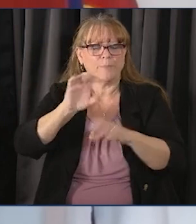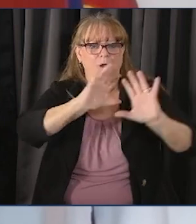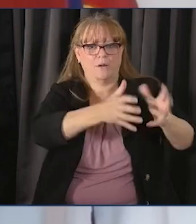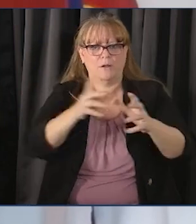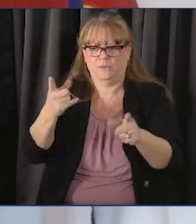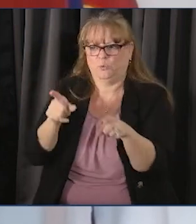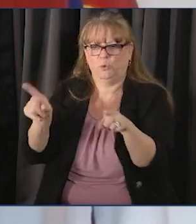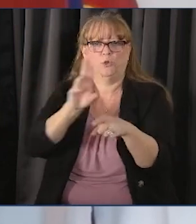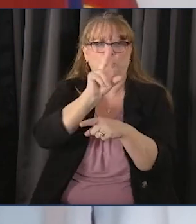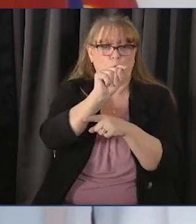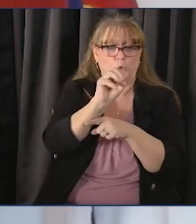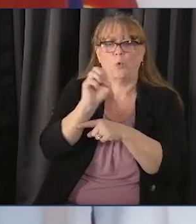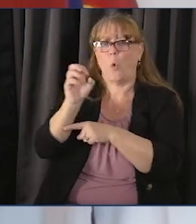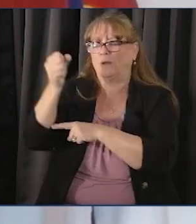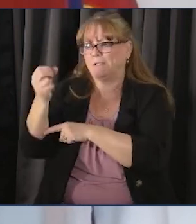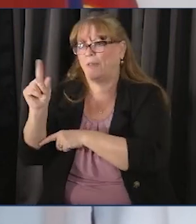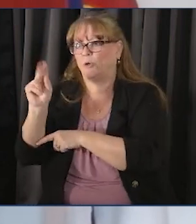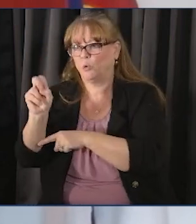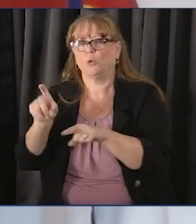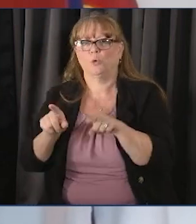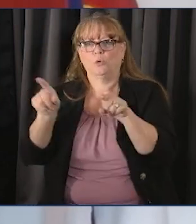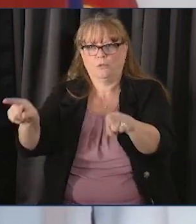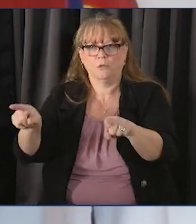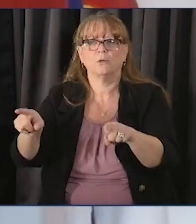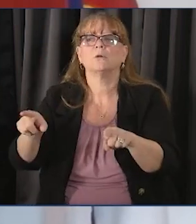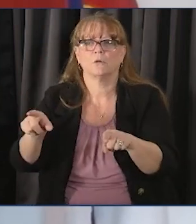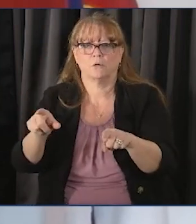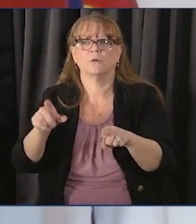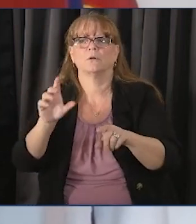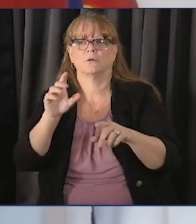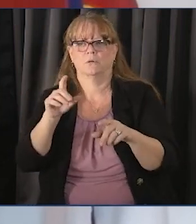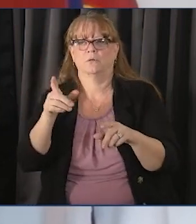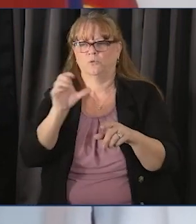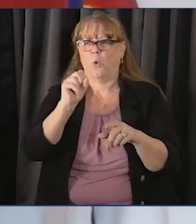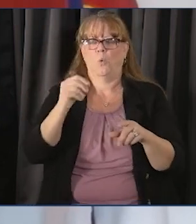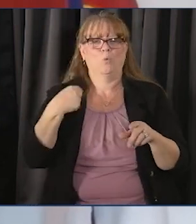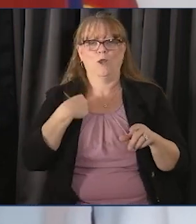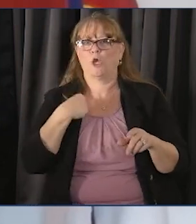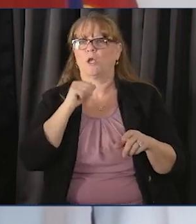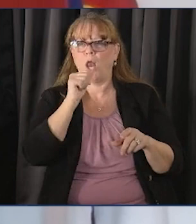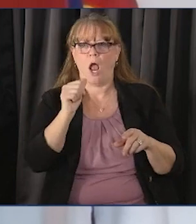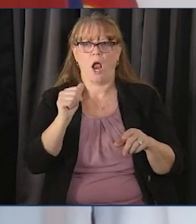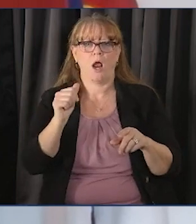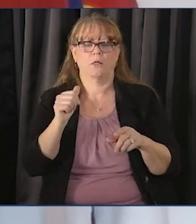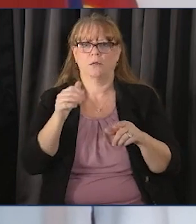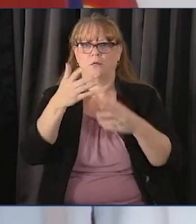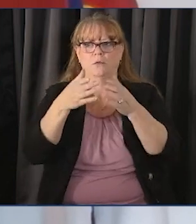on national heritage or citizenship, or whether somebody is enrolled in a tribal nation.